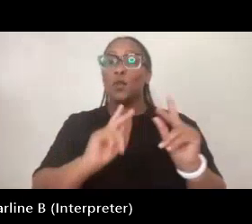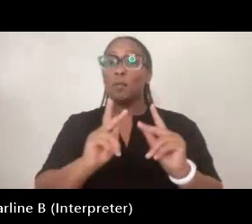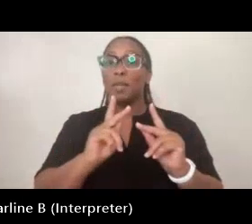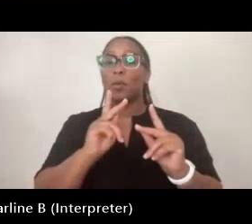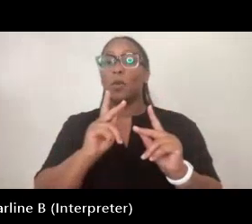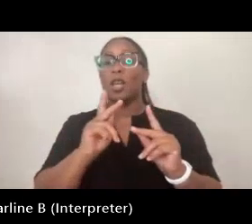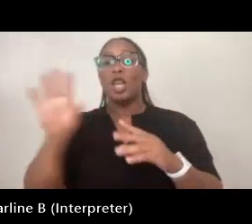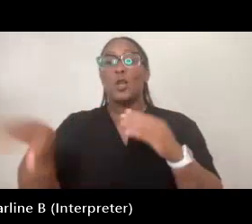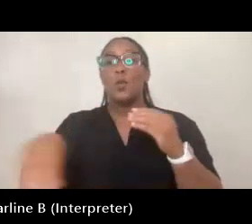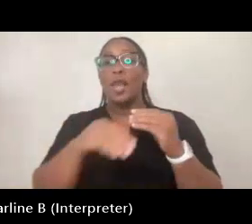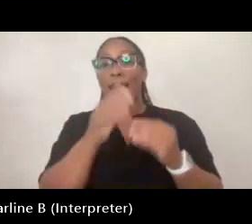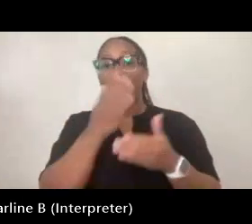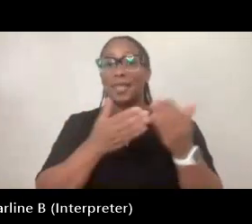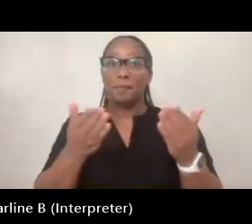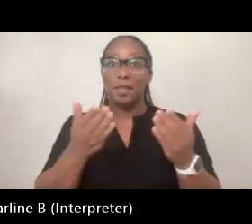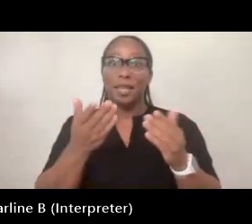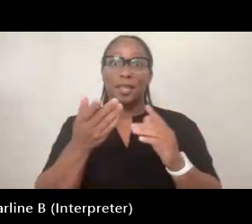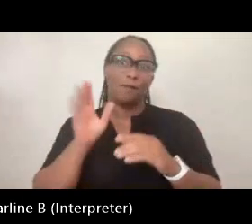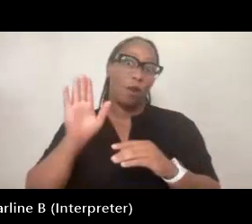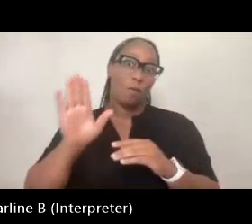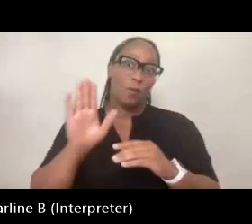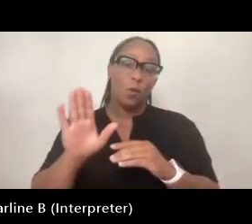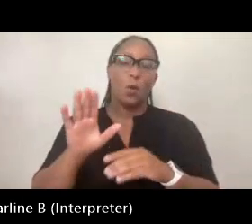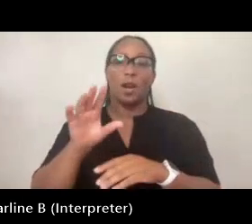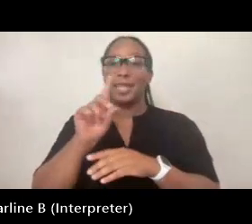that you can bring to the table from North Carolina,